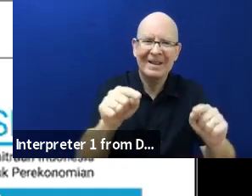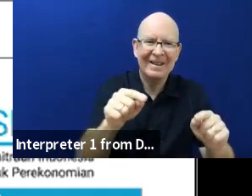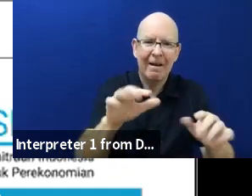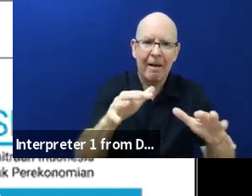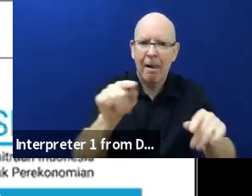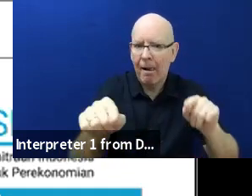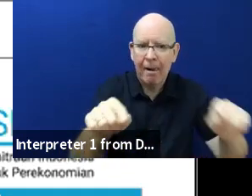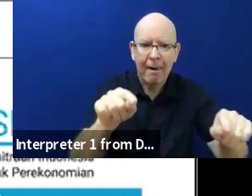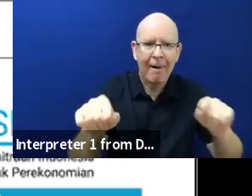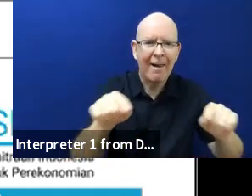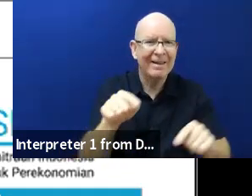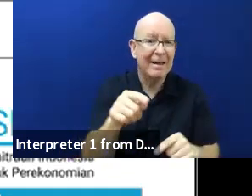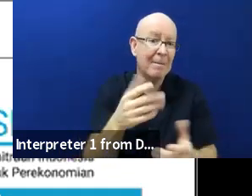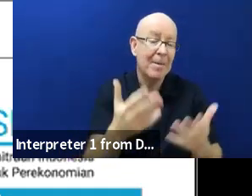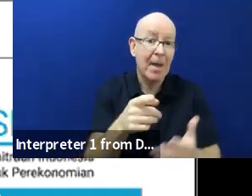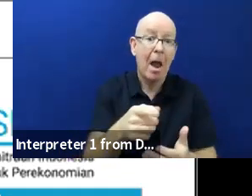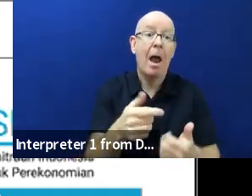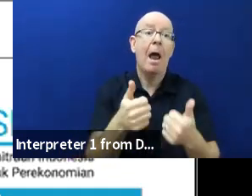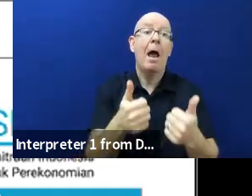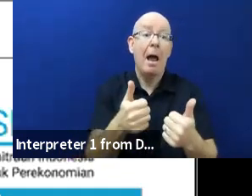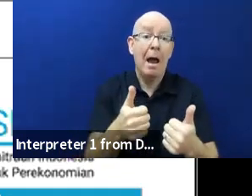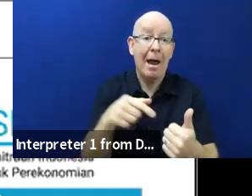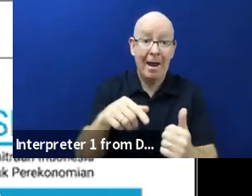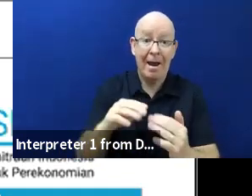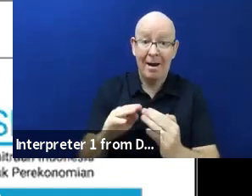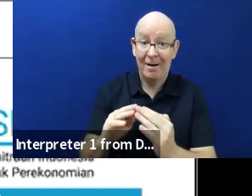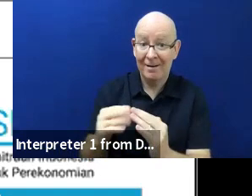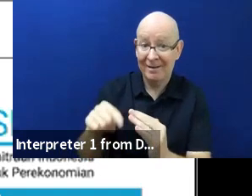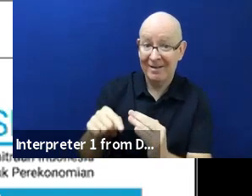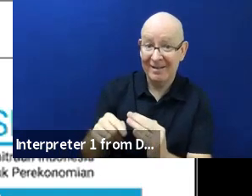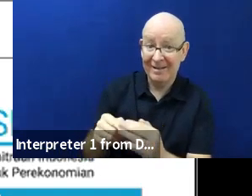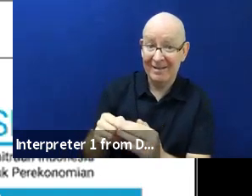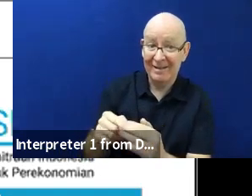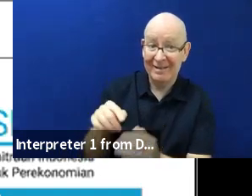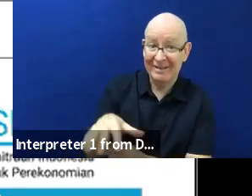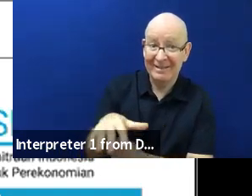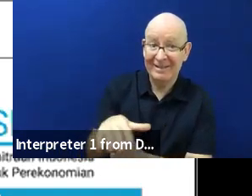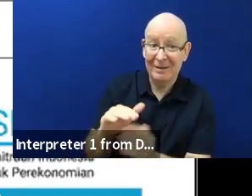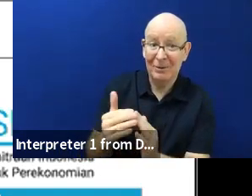this whole conversation on disability extra cost will lead also to more cooperation between